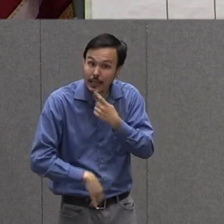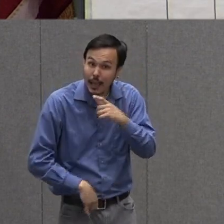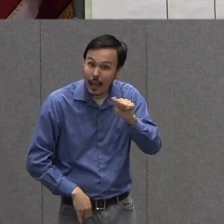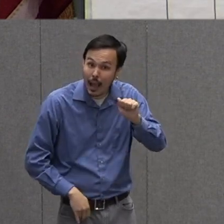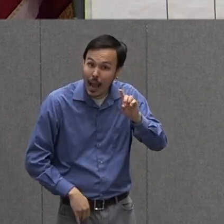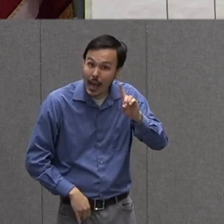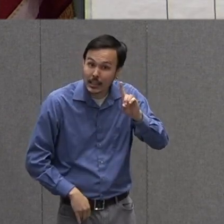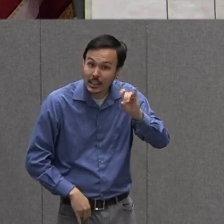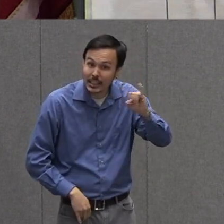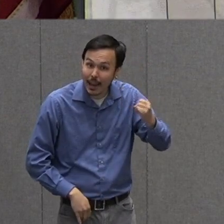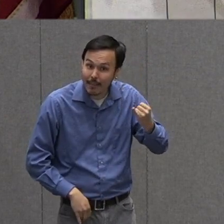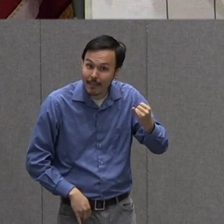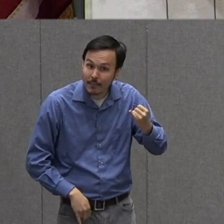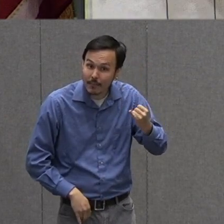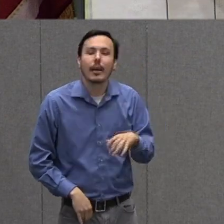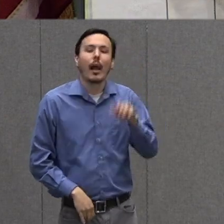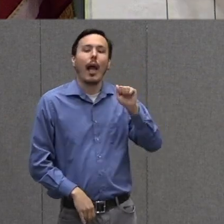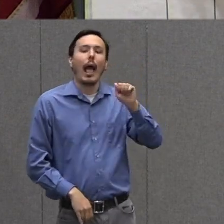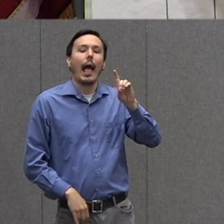Adjectives describe a noun.